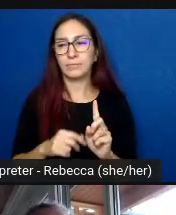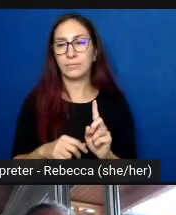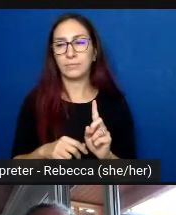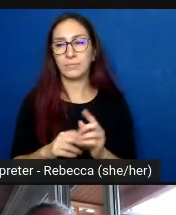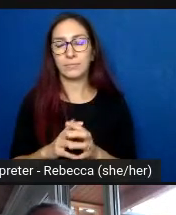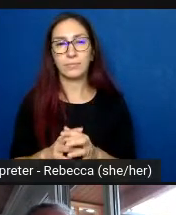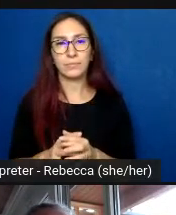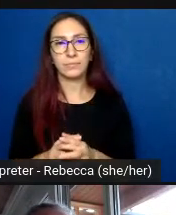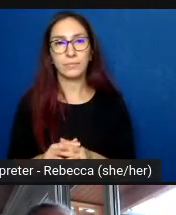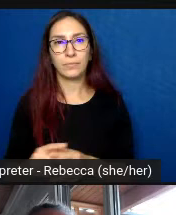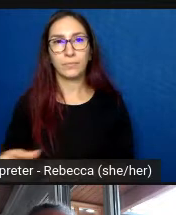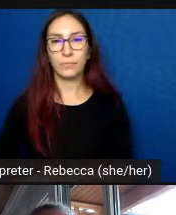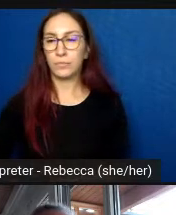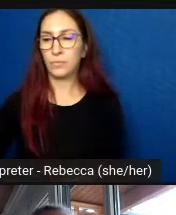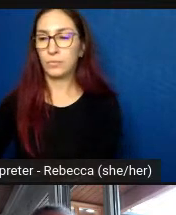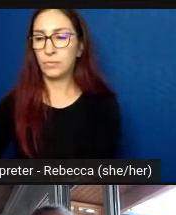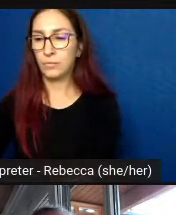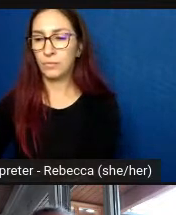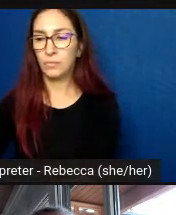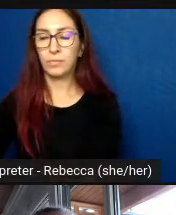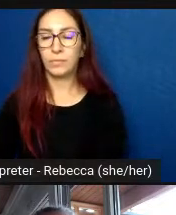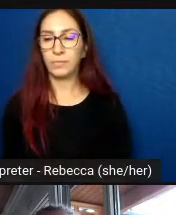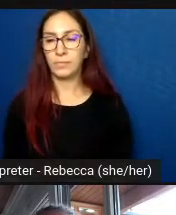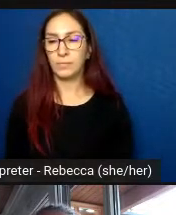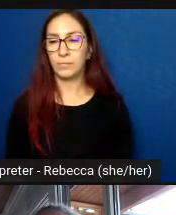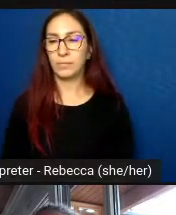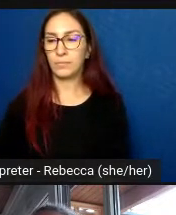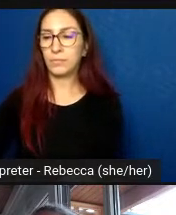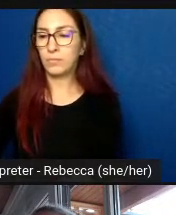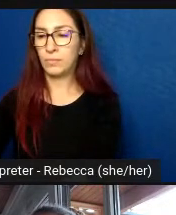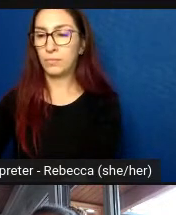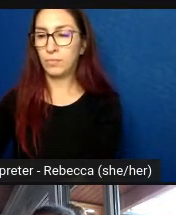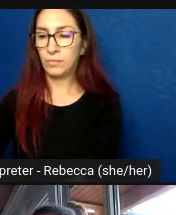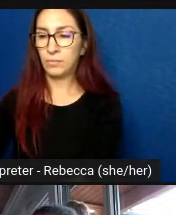That would be nice, wouldn't it? If you come back the next day and it suddenly says,